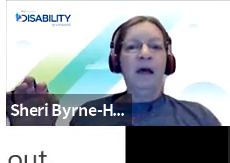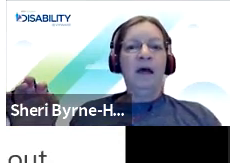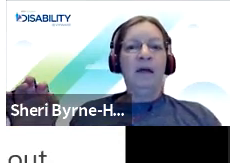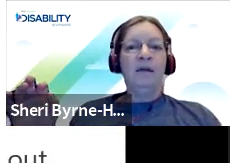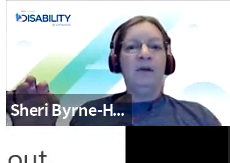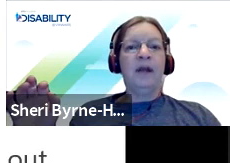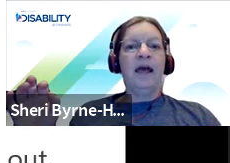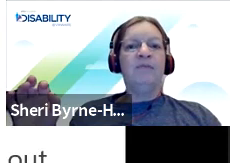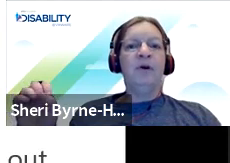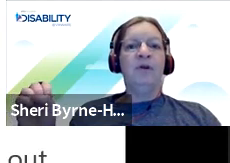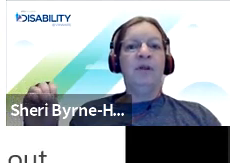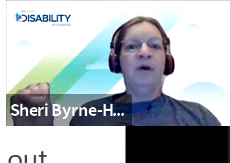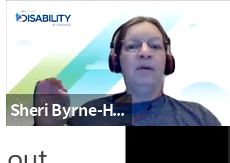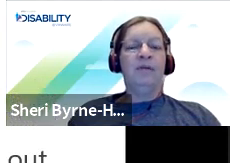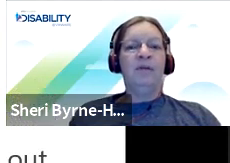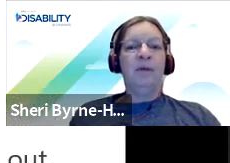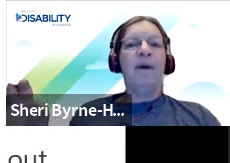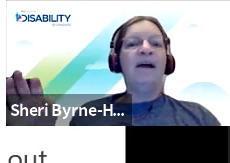managers in our department. One was said work from home, no